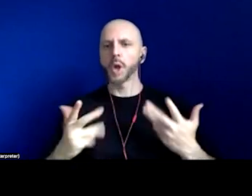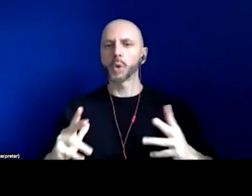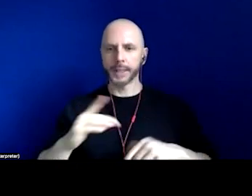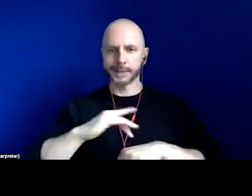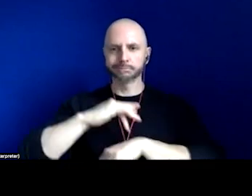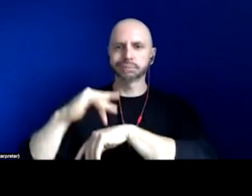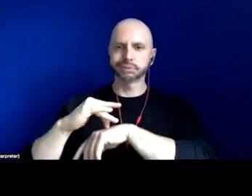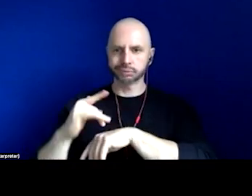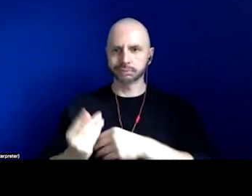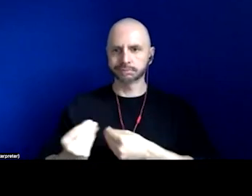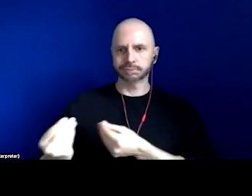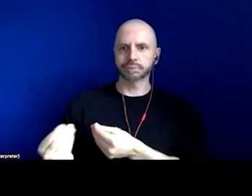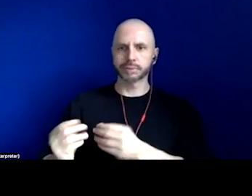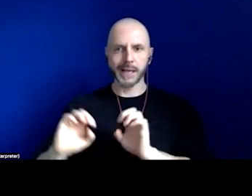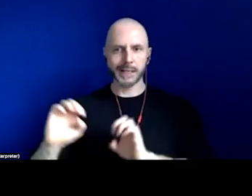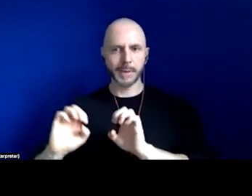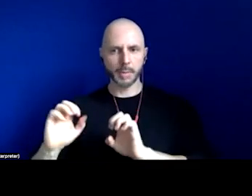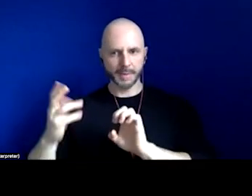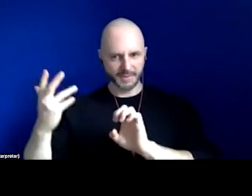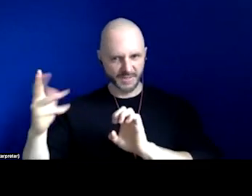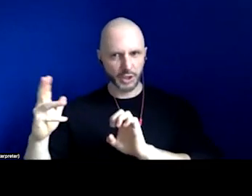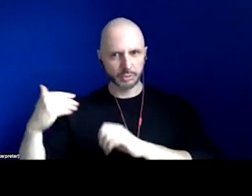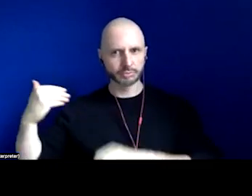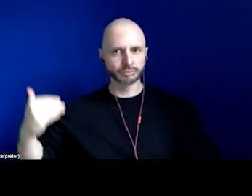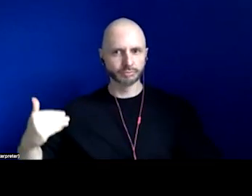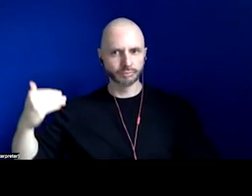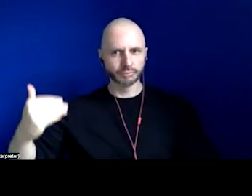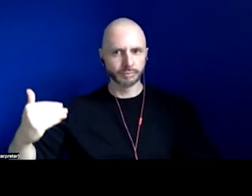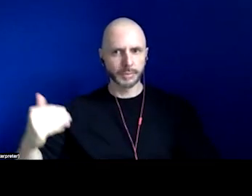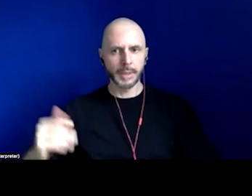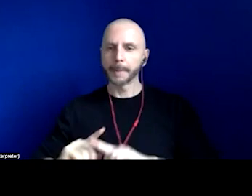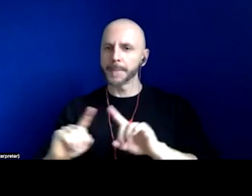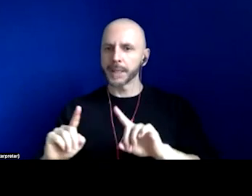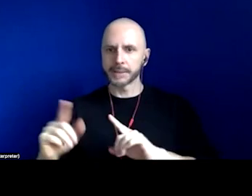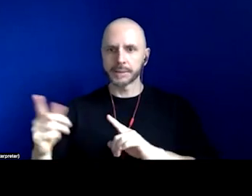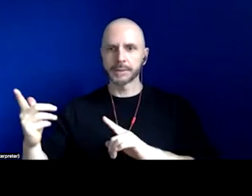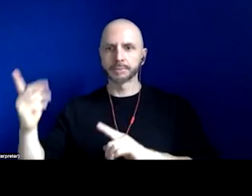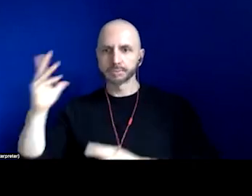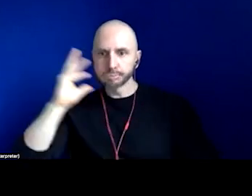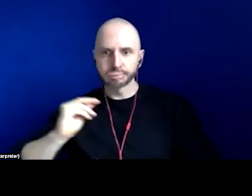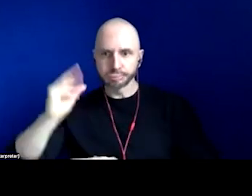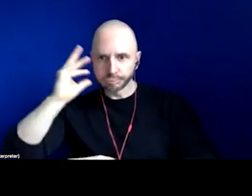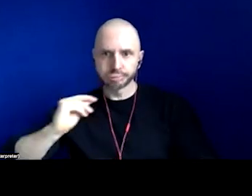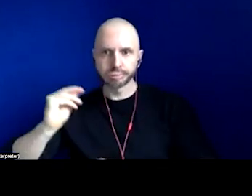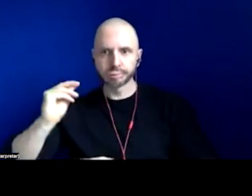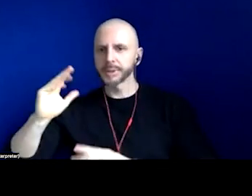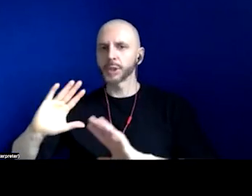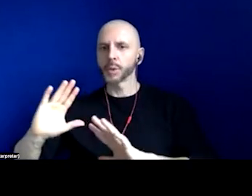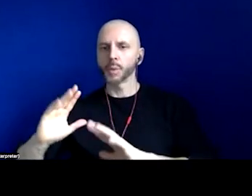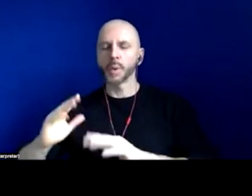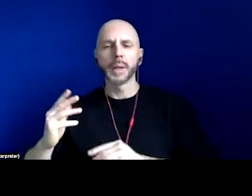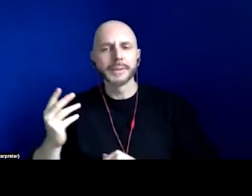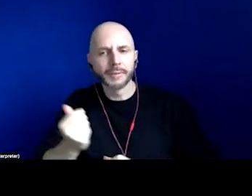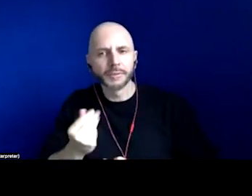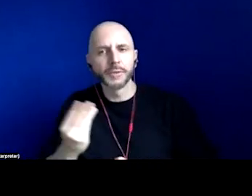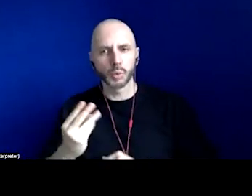we've only had limited groups that we've tested this with. So, obviously this is all still very